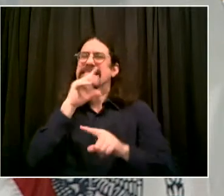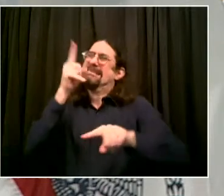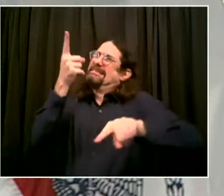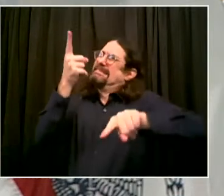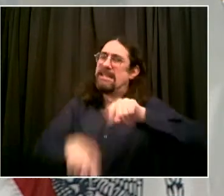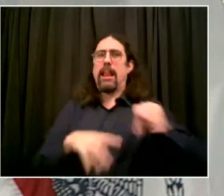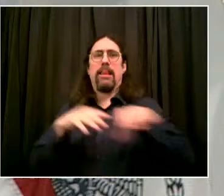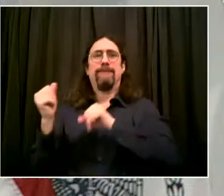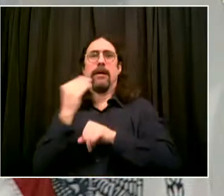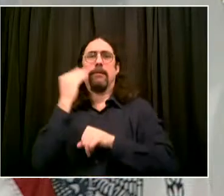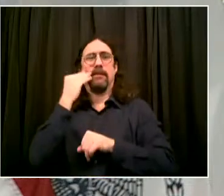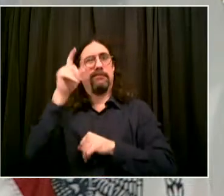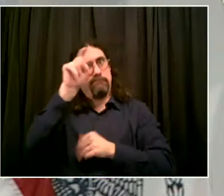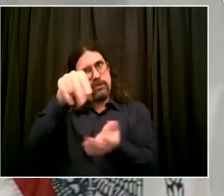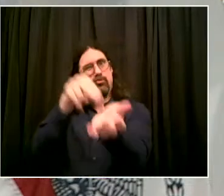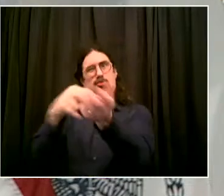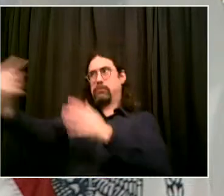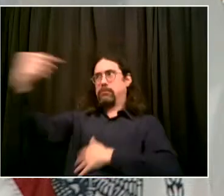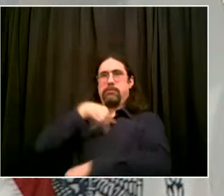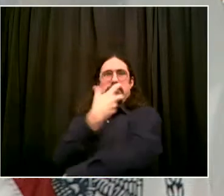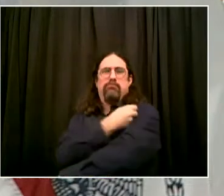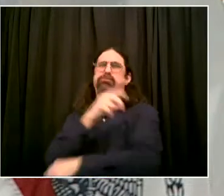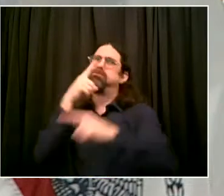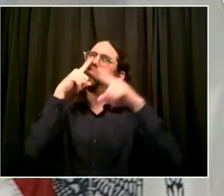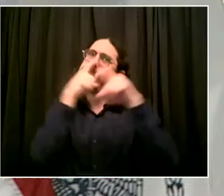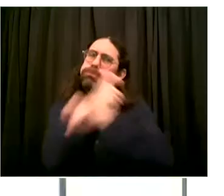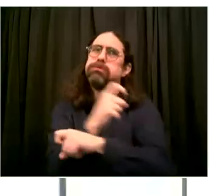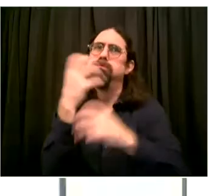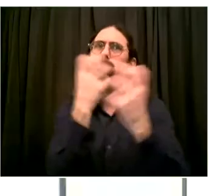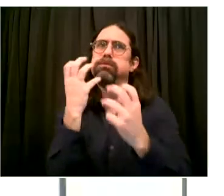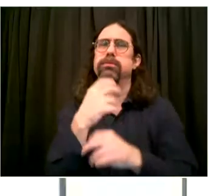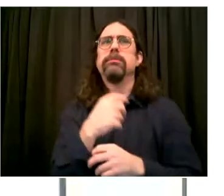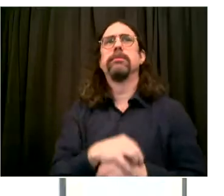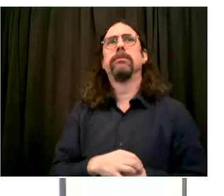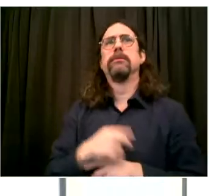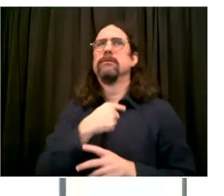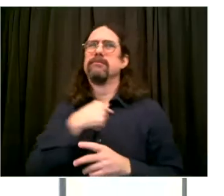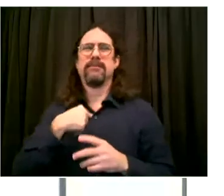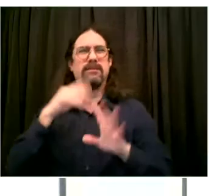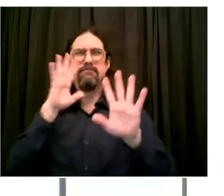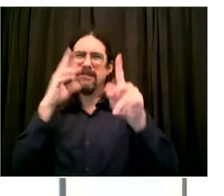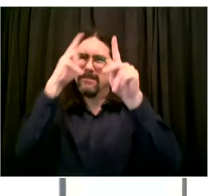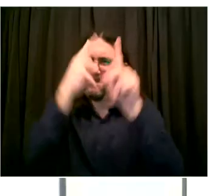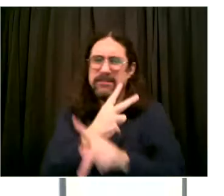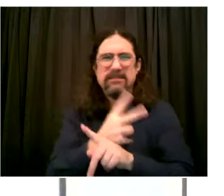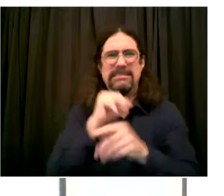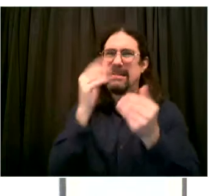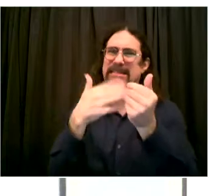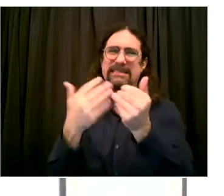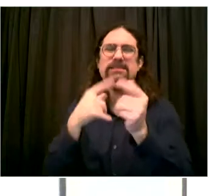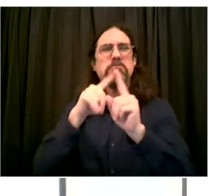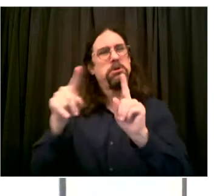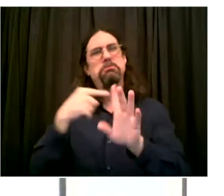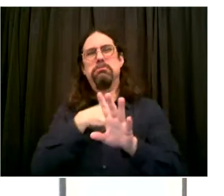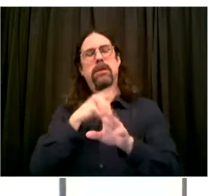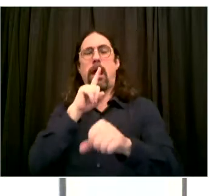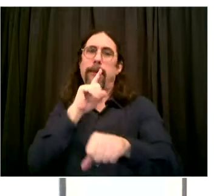WE GET MORE VACCINE. DR. CHOKSHI WILL GIVE US OUR LATEST THINKING